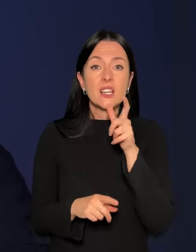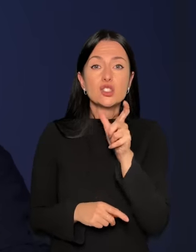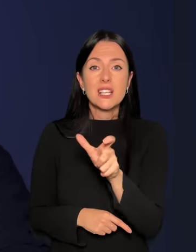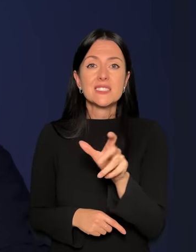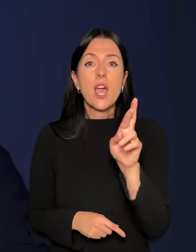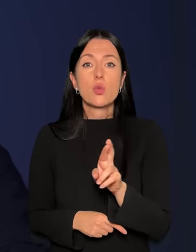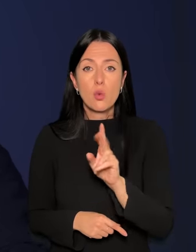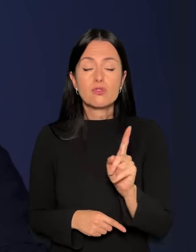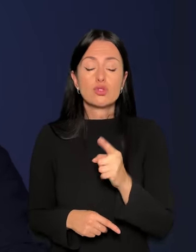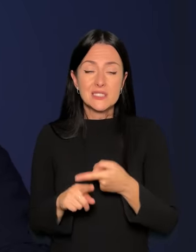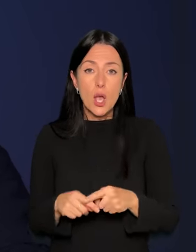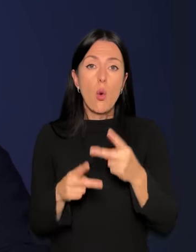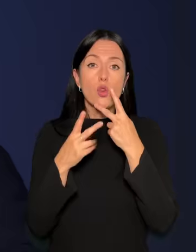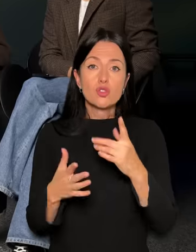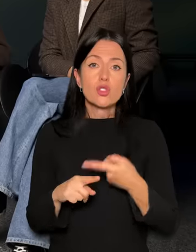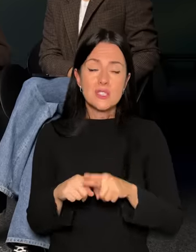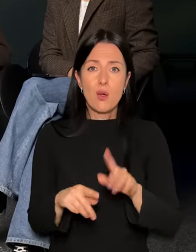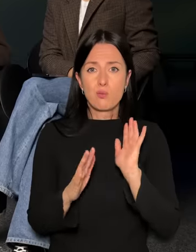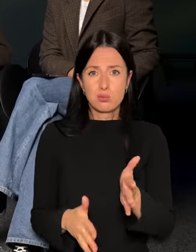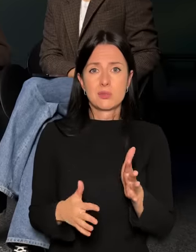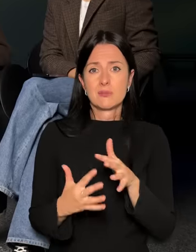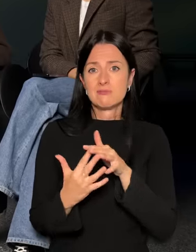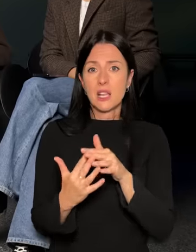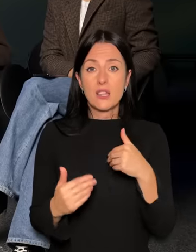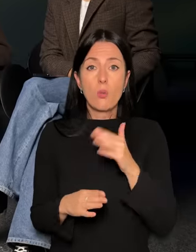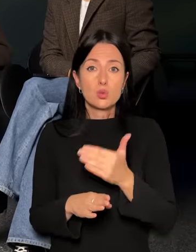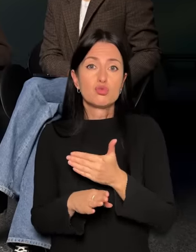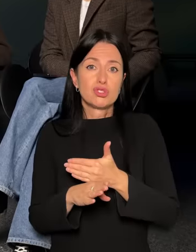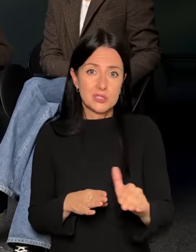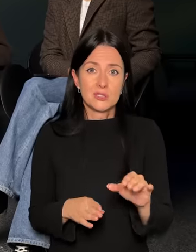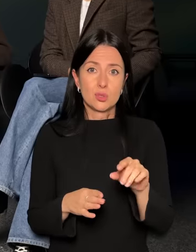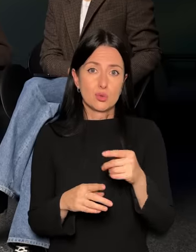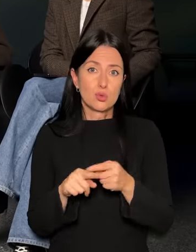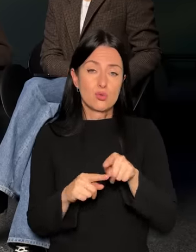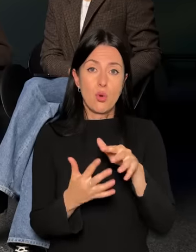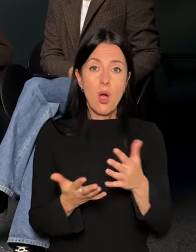that it is obvious that it will be an armed conflict, and I would be part of that conflict. So I just went.